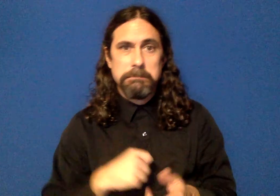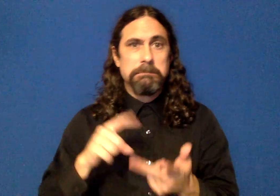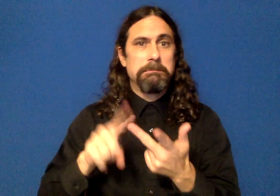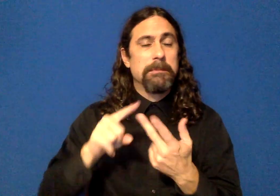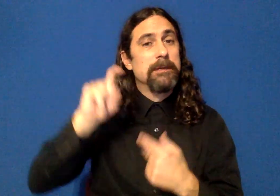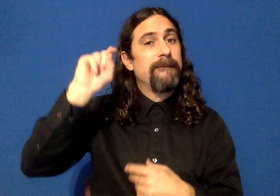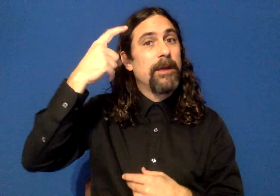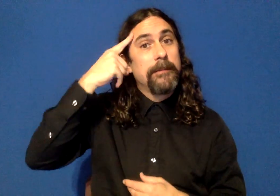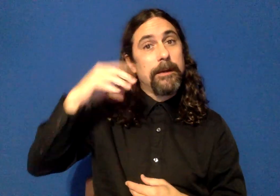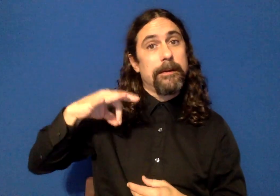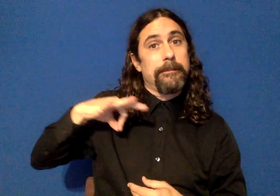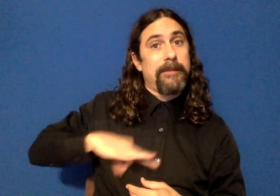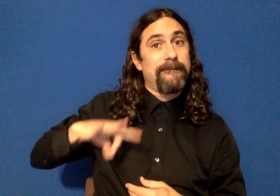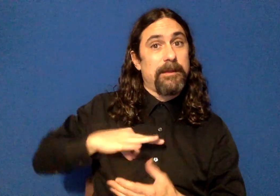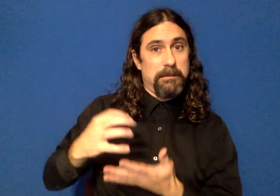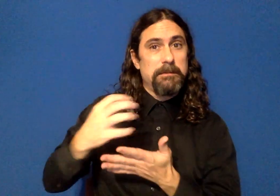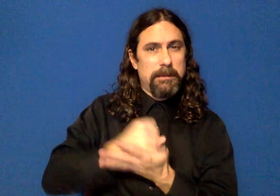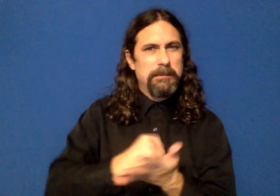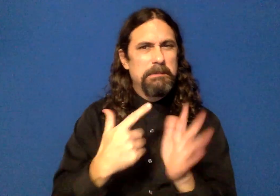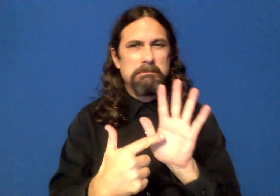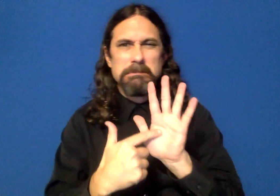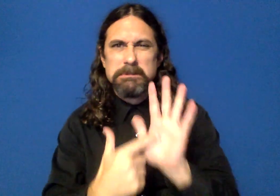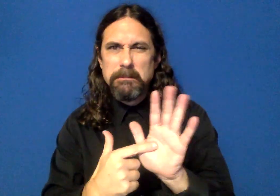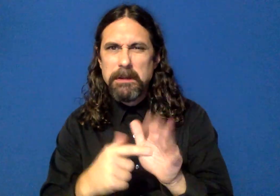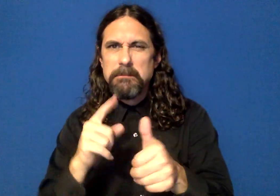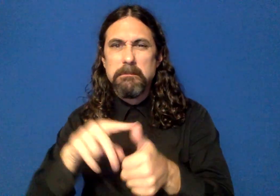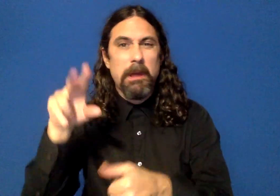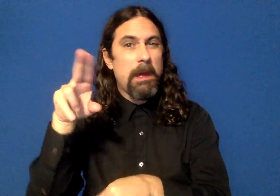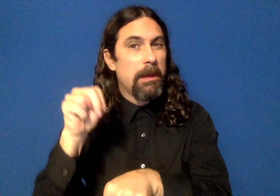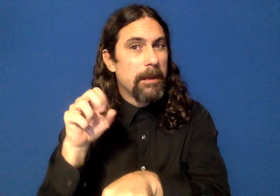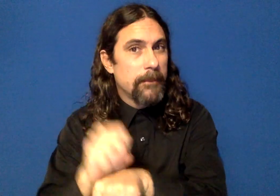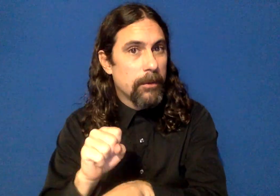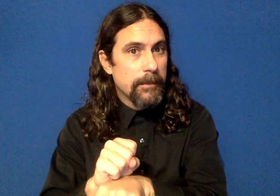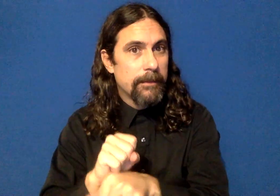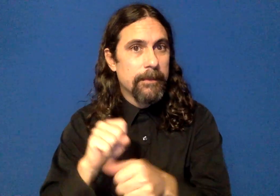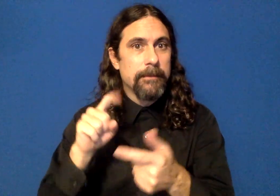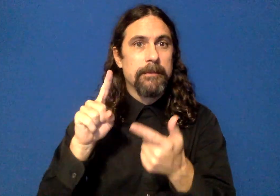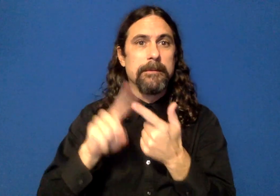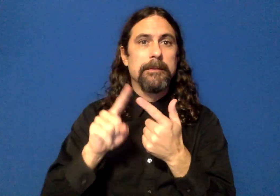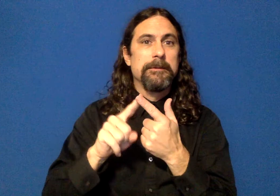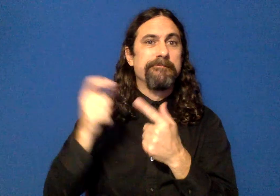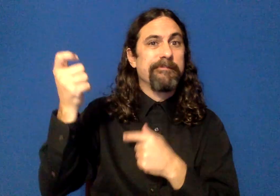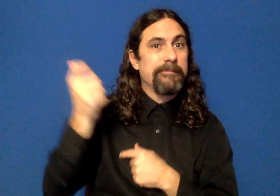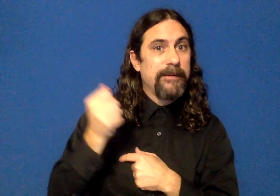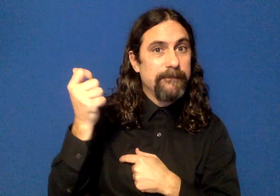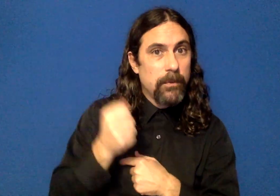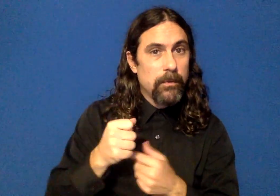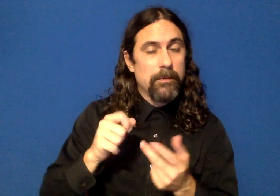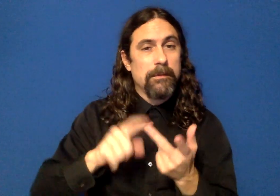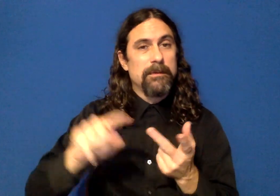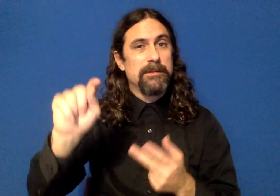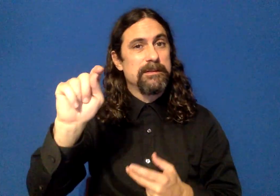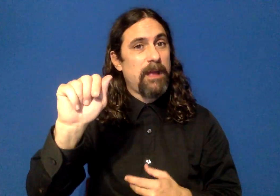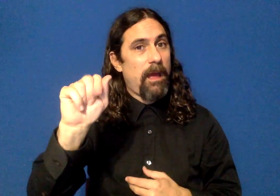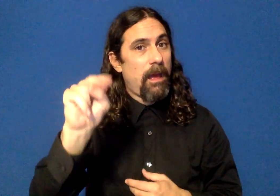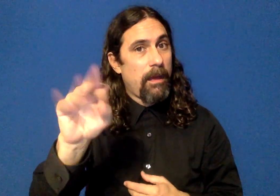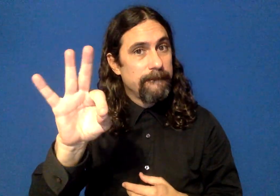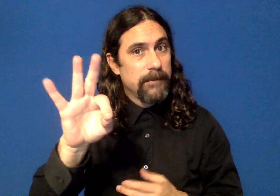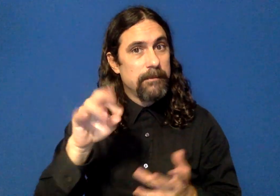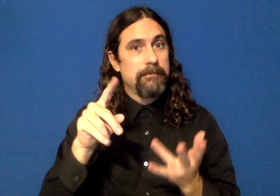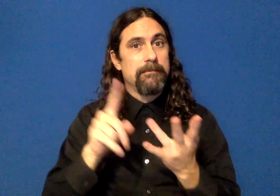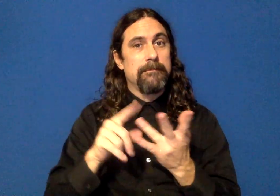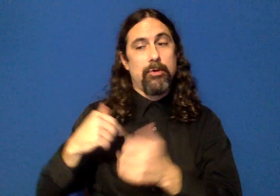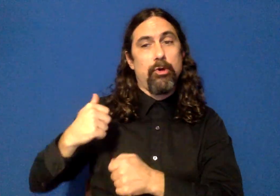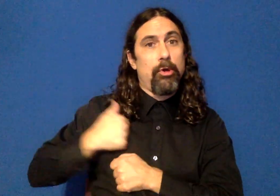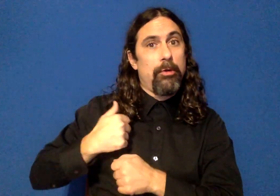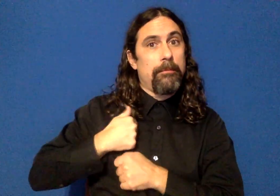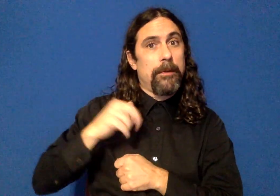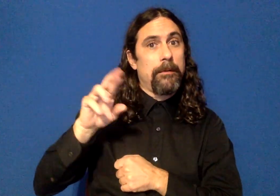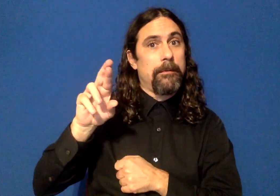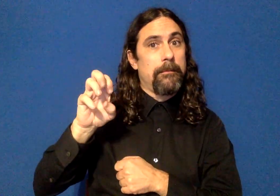from employment, self-employment, government benefits income (unemployment, public assistance,